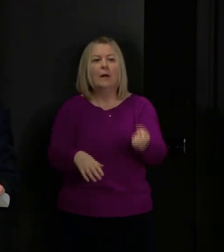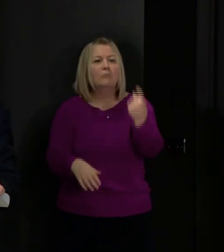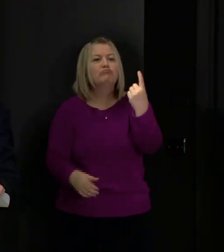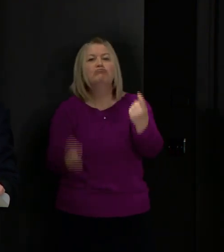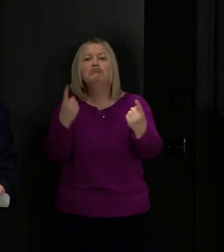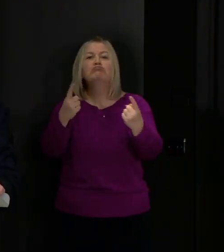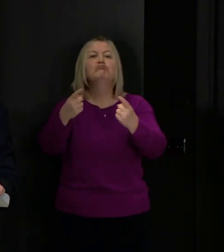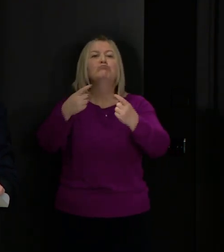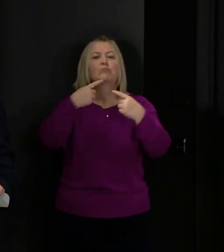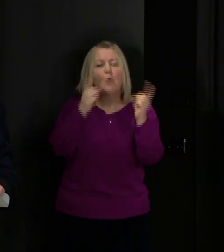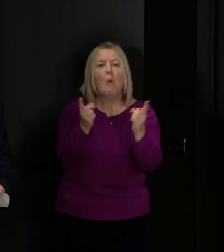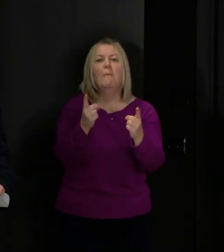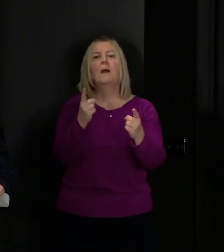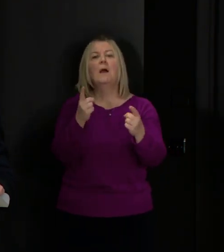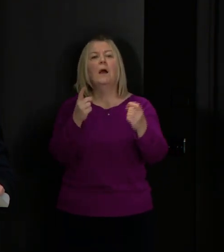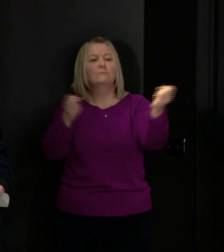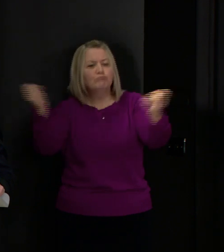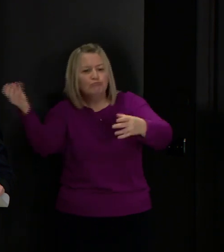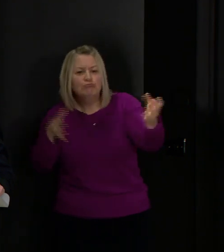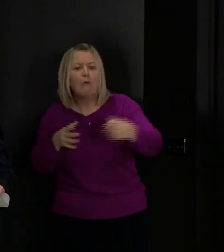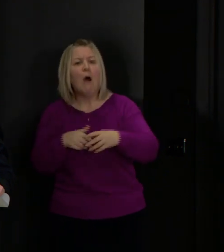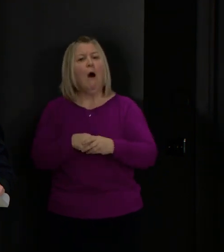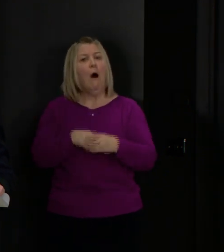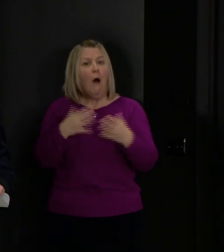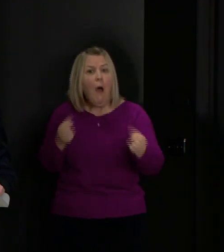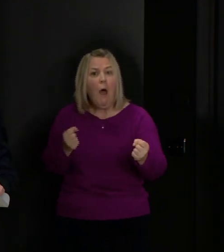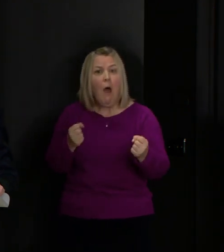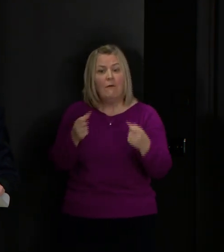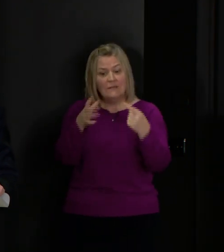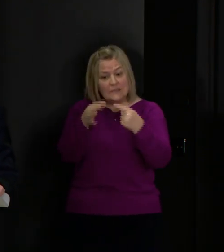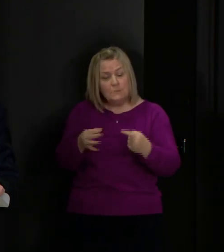symptoms which might be COVID-19, but we mustn't forget that actually people